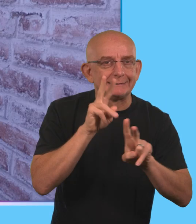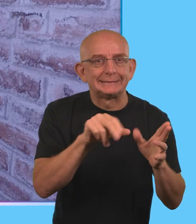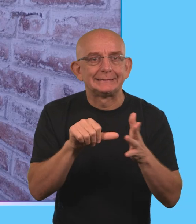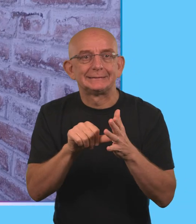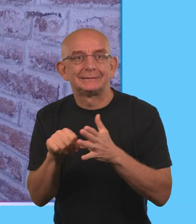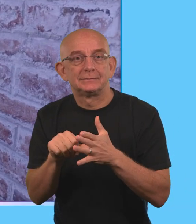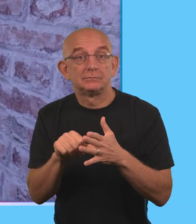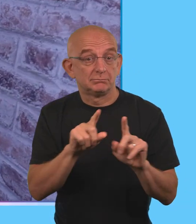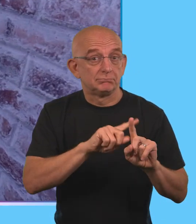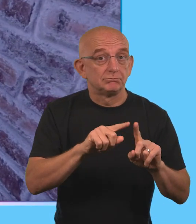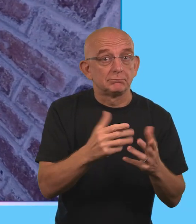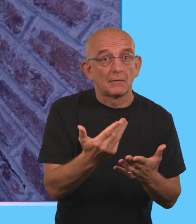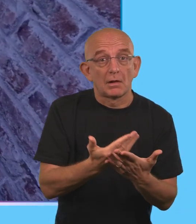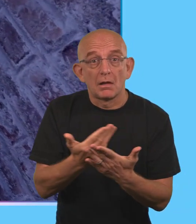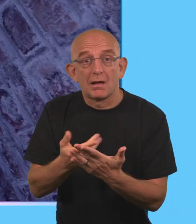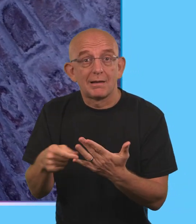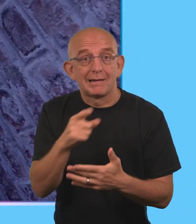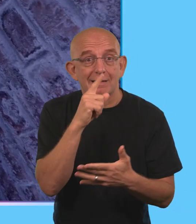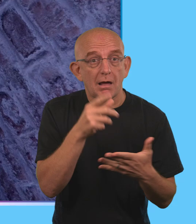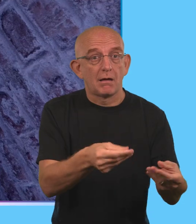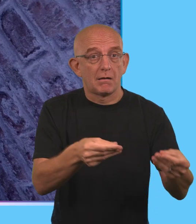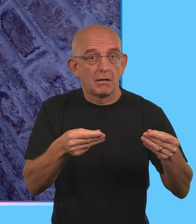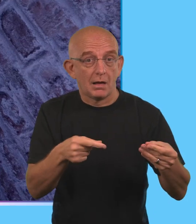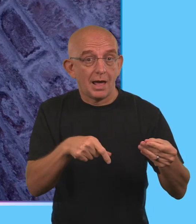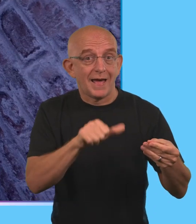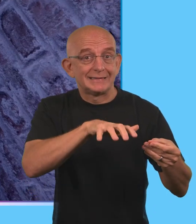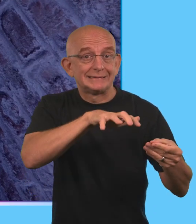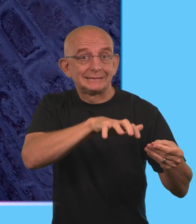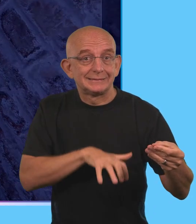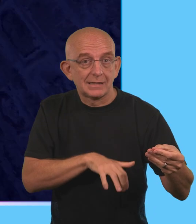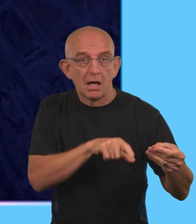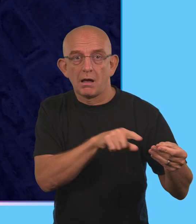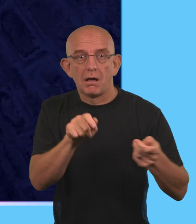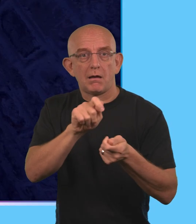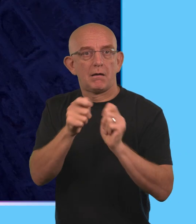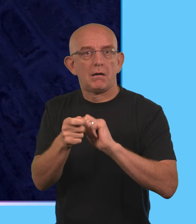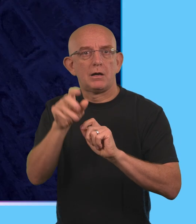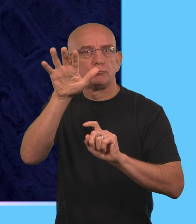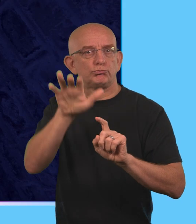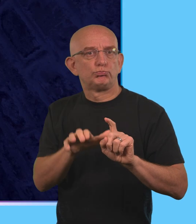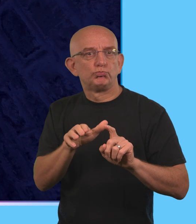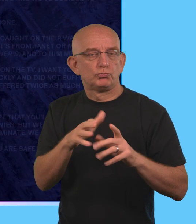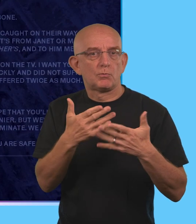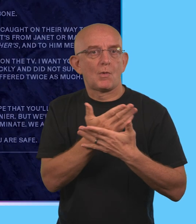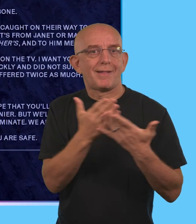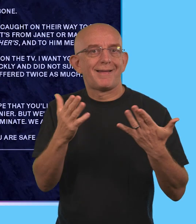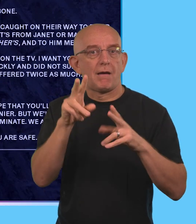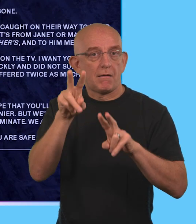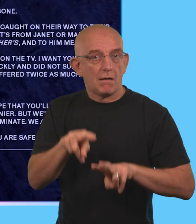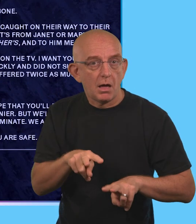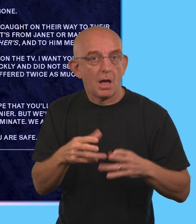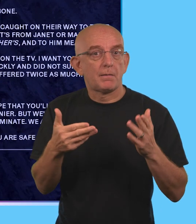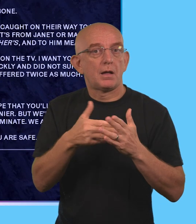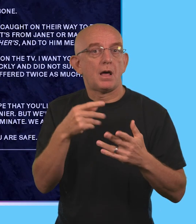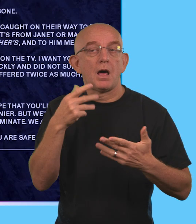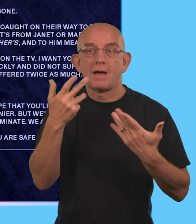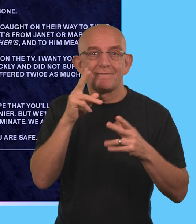Collectible documents have clean text transcripts to help with readability. As well as visual descriptions, the game also